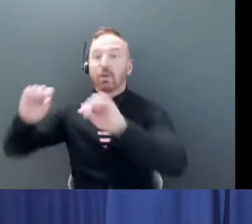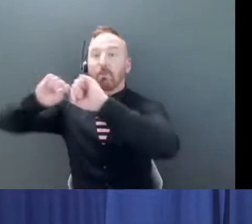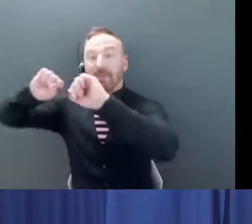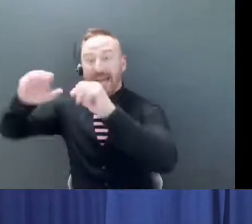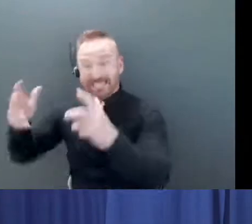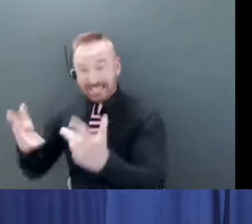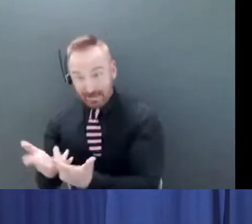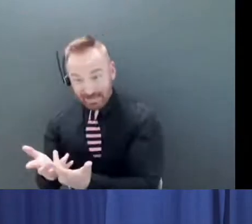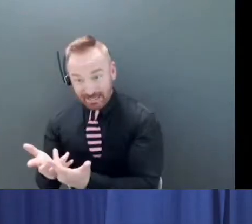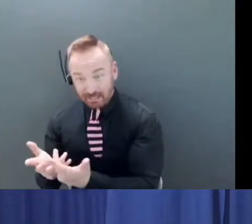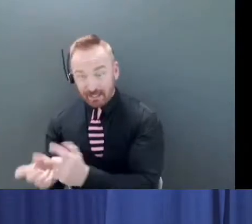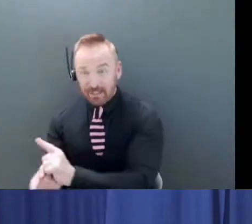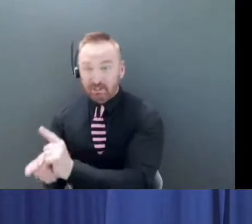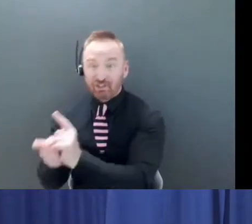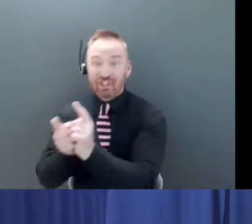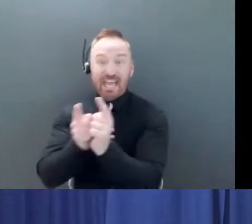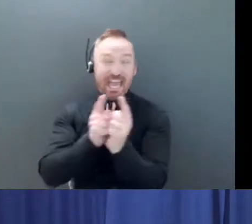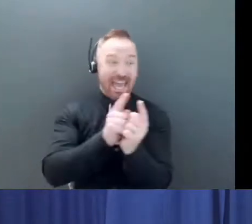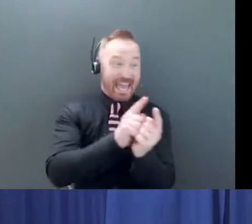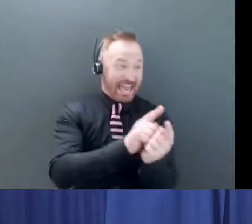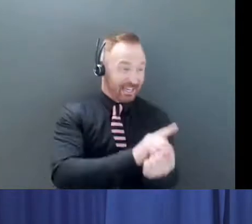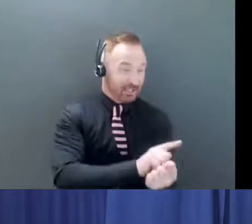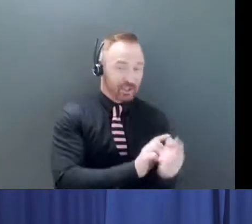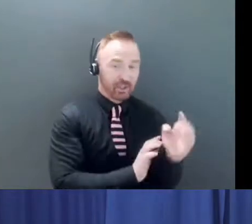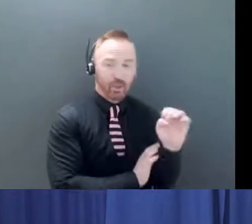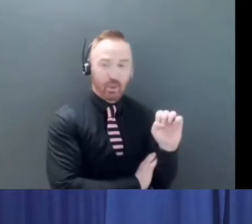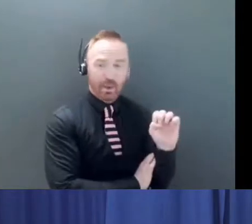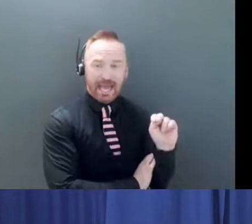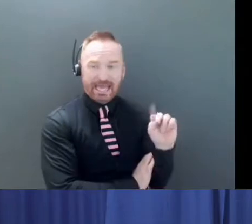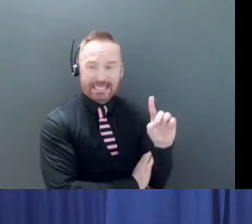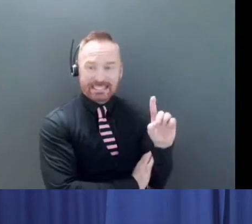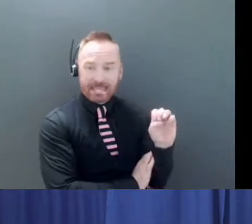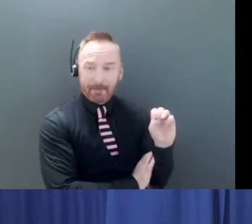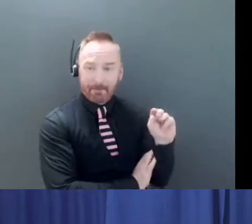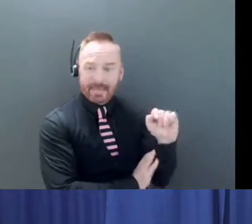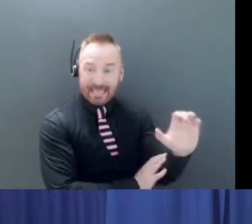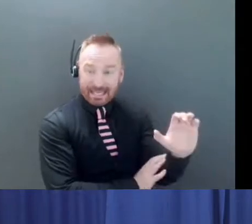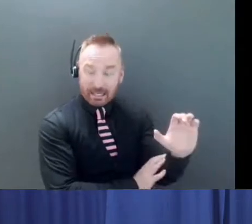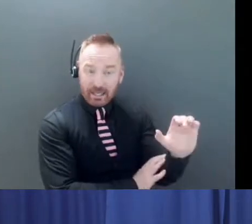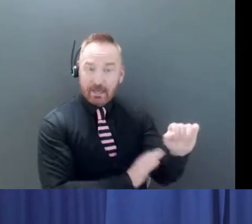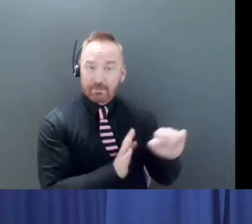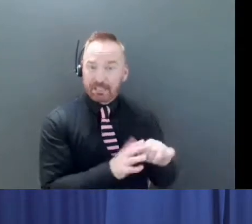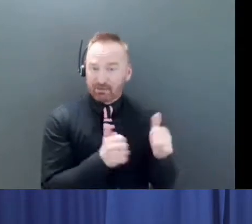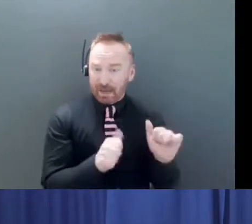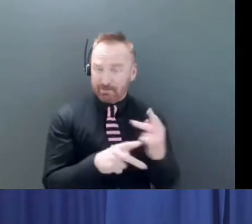a vaccine-preventible disease. Our goal is now shifting from one of overall containment to